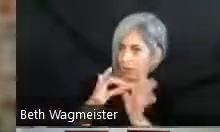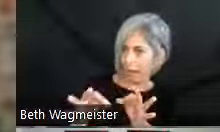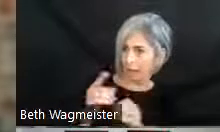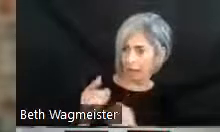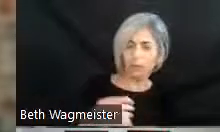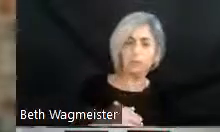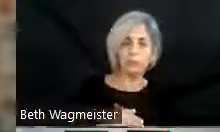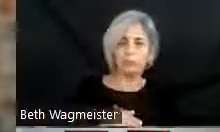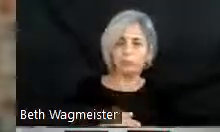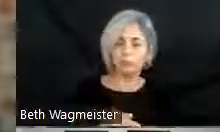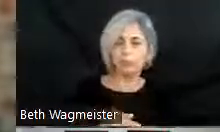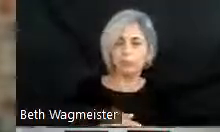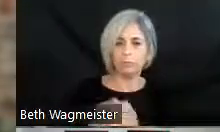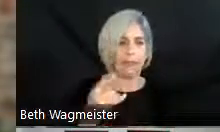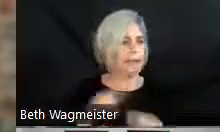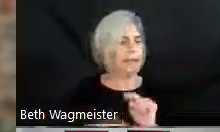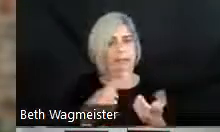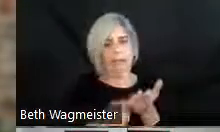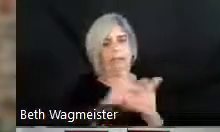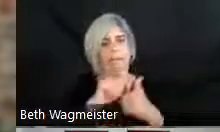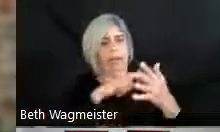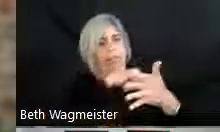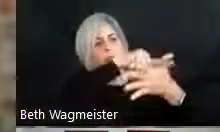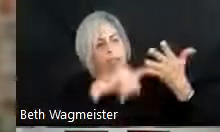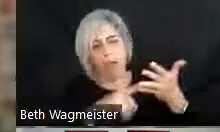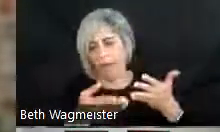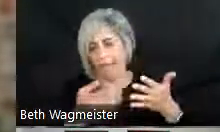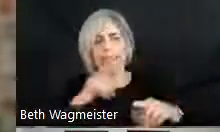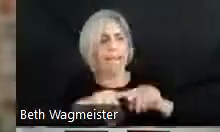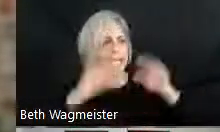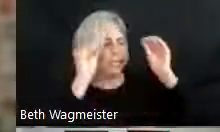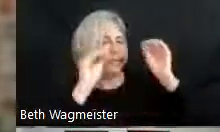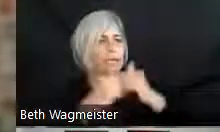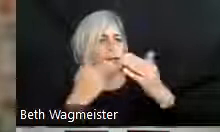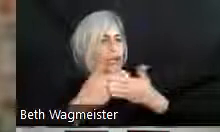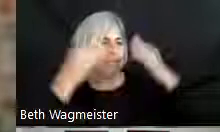I can't talk about all those things. I can't teach you how to be a good salesperson. But